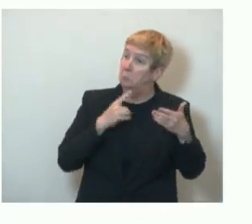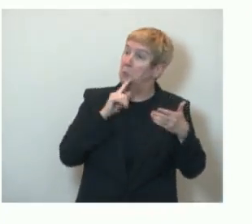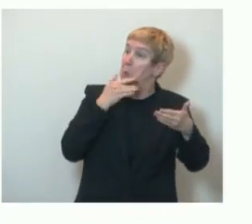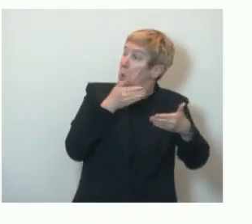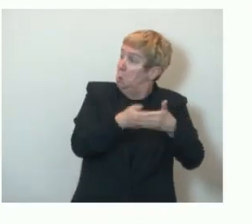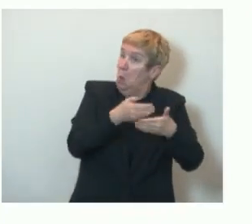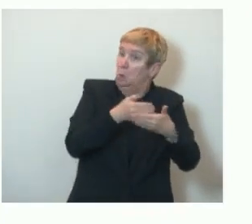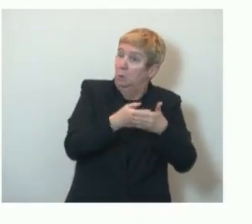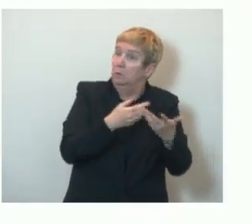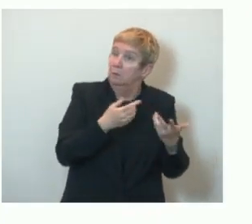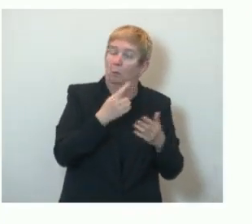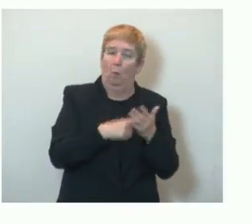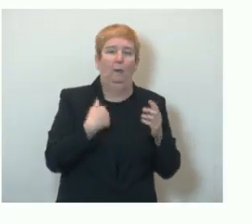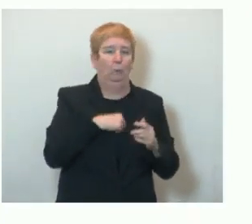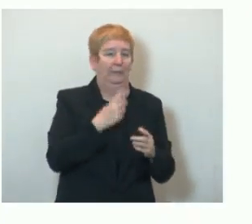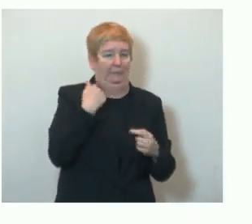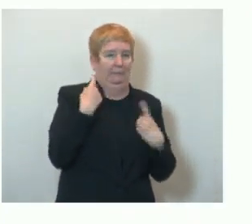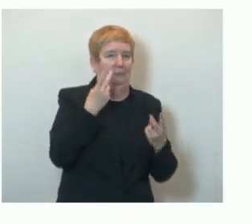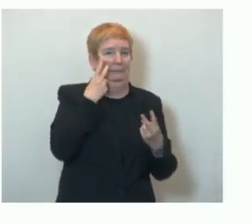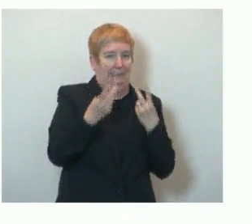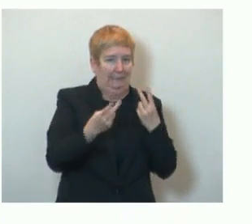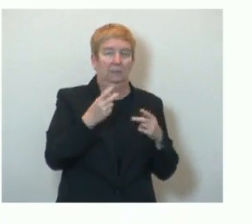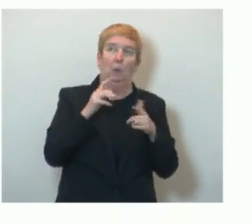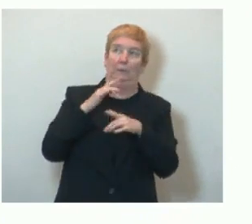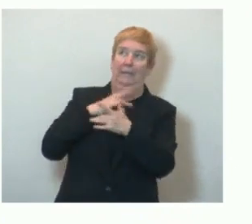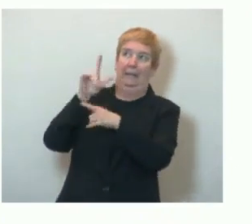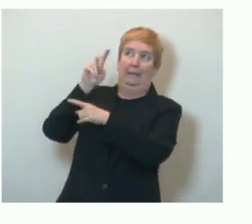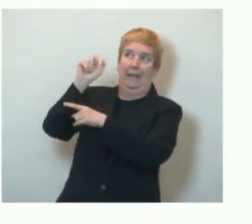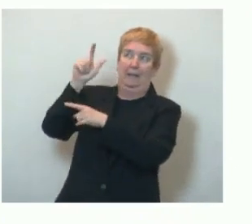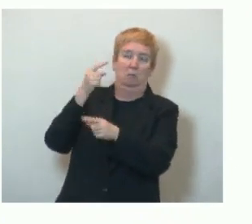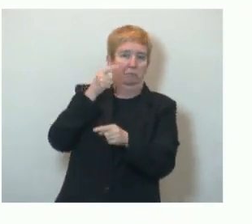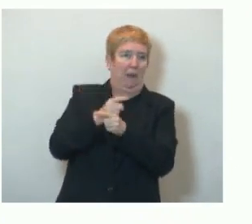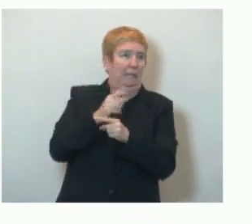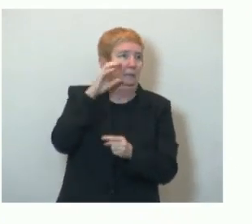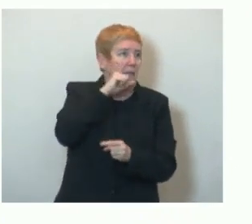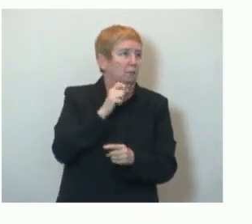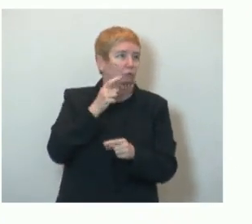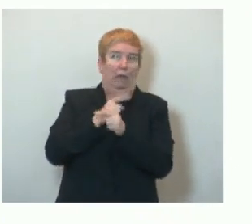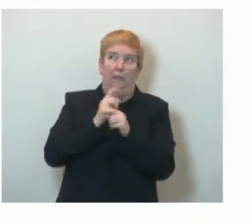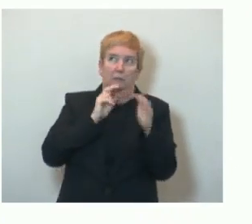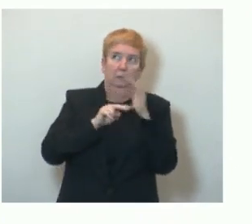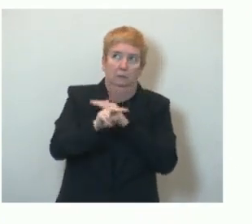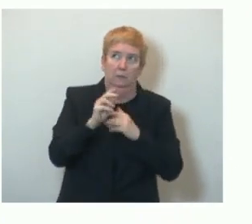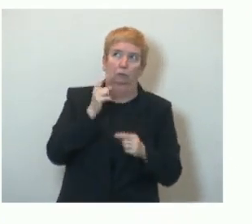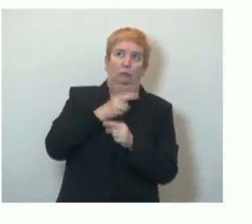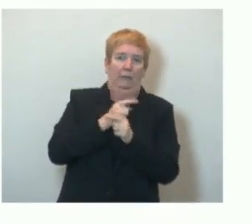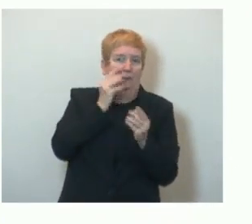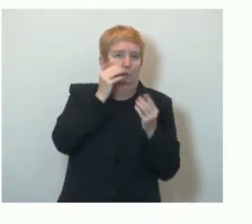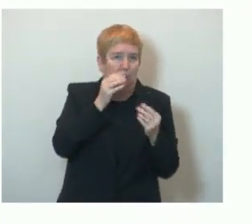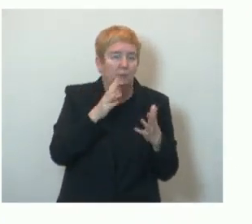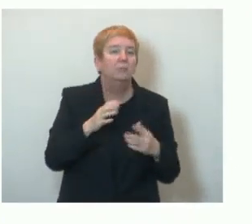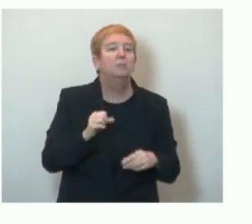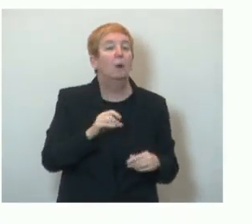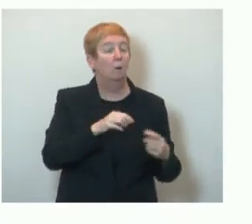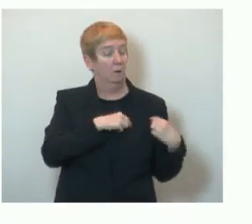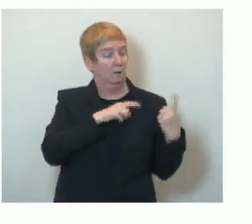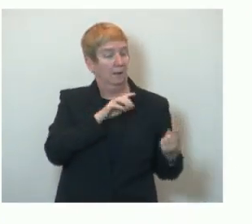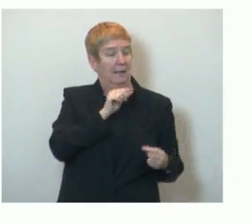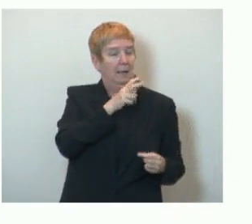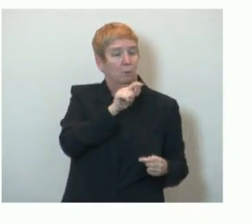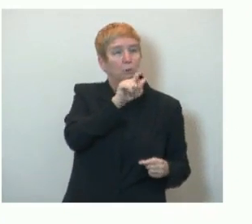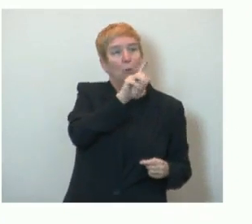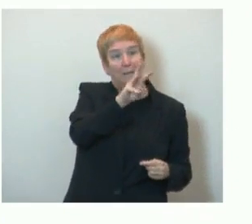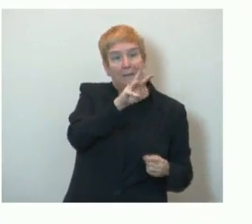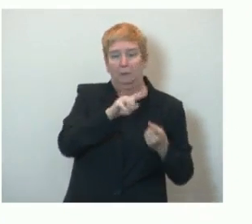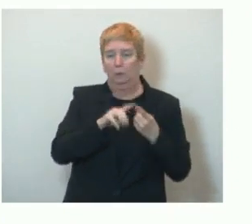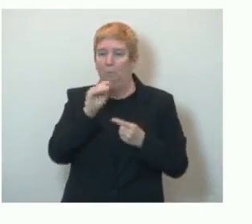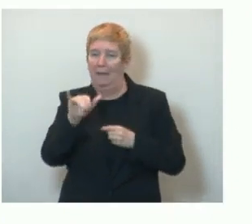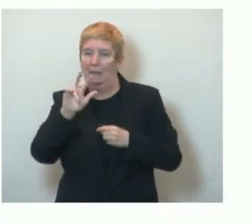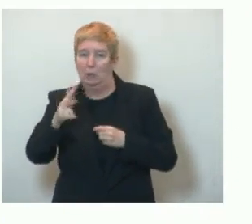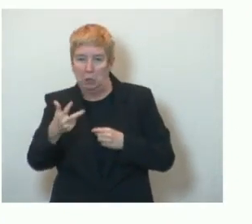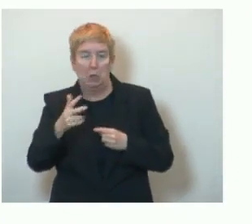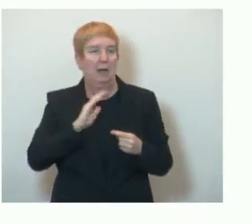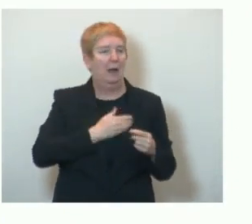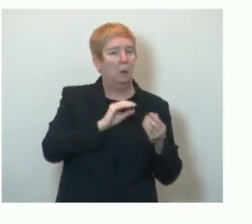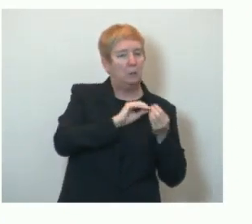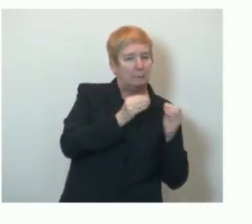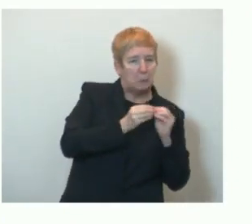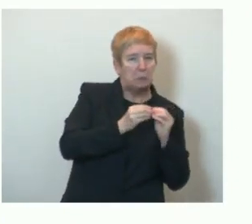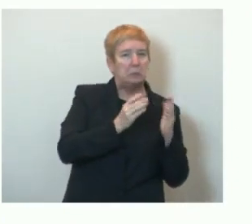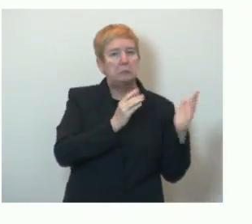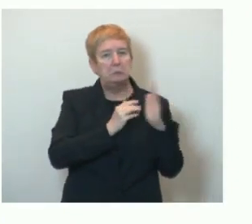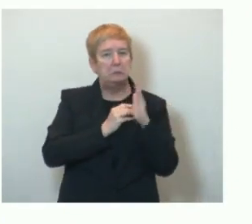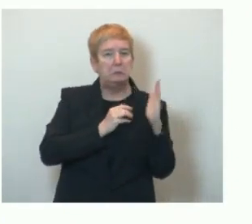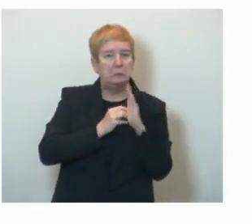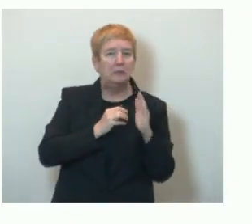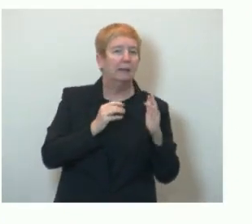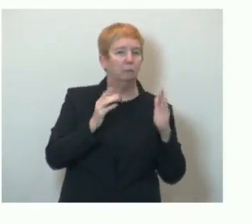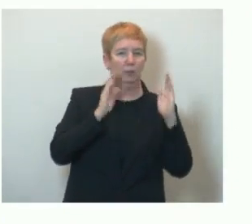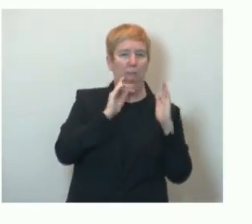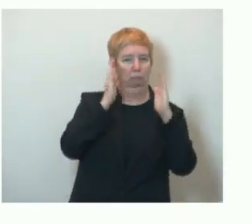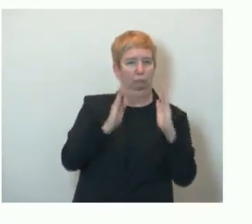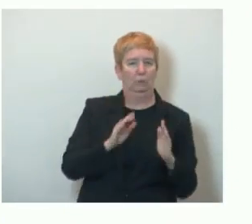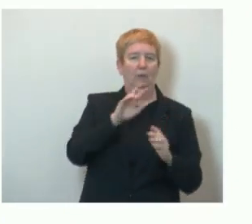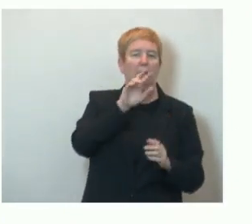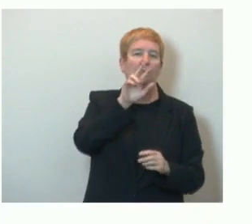AROUND IT BECAUSE WHAT WE’VE BEEN FINDING IS THESE LANL PREDICTIONS TRACK VERY VERY CLOSELY WEEK-TO-WEEK WITH WHAT WE UP SEEING IN CASES OF FOR EXAMPLE, WE’RE SORT OF BETWEEN